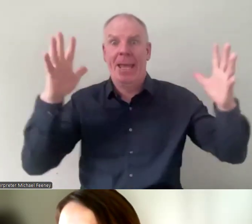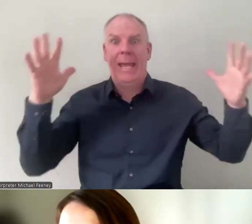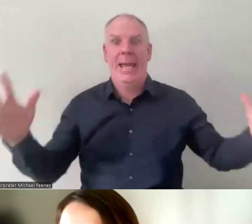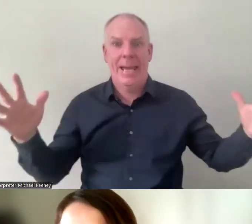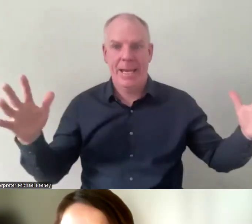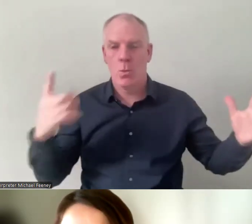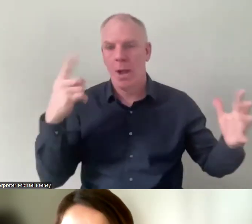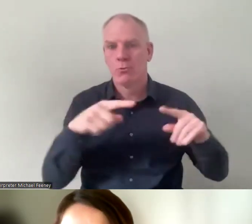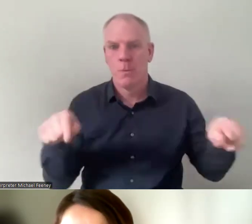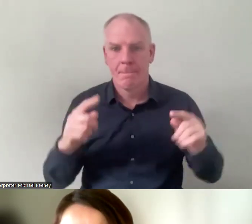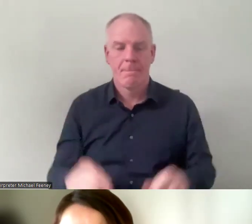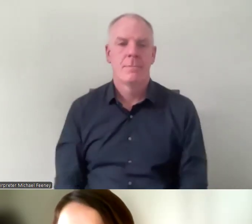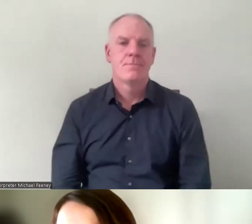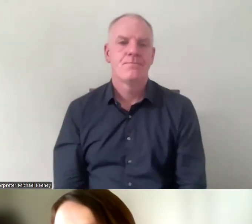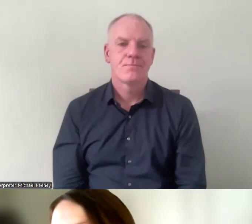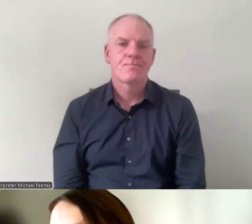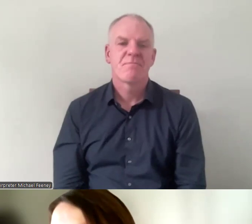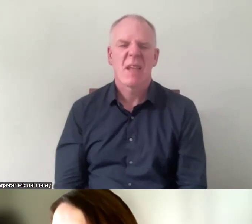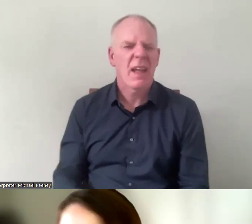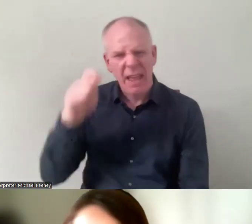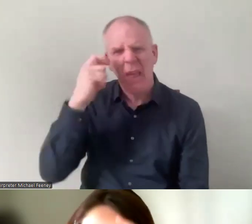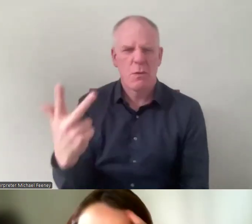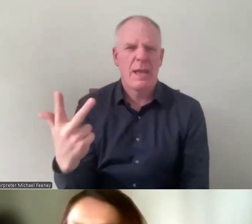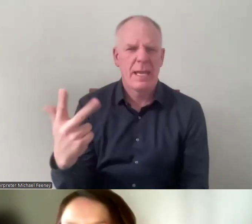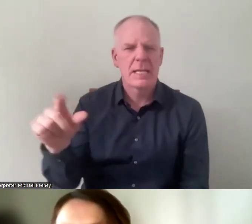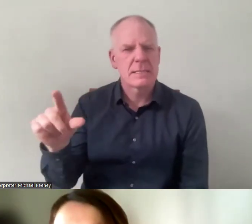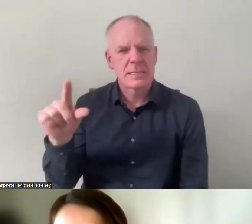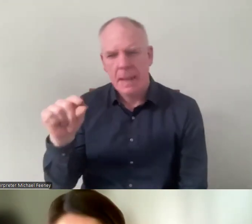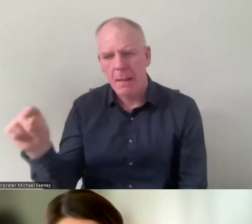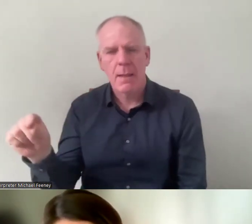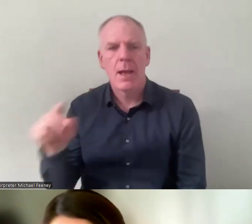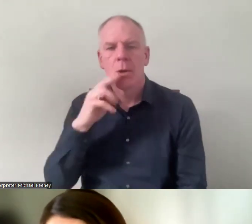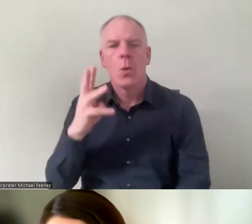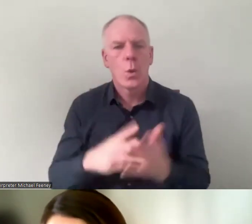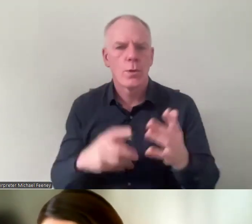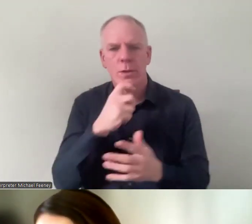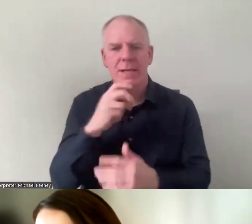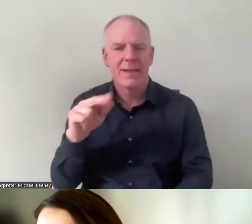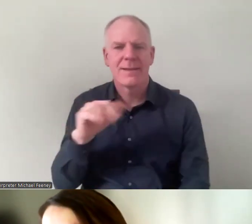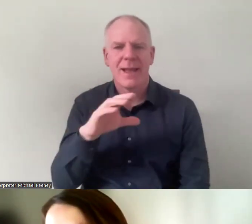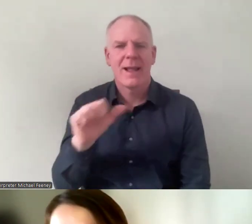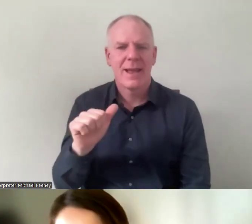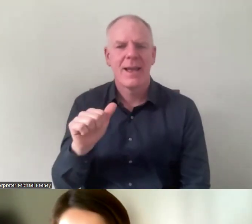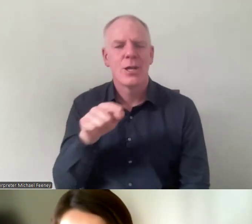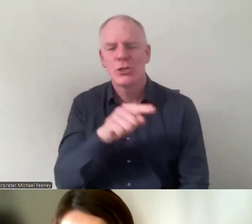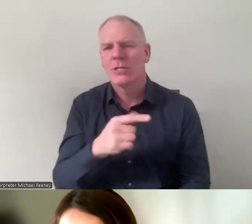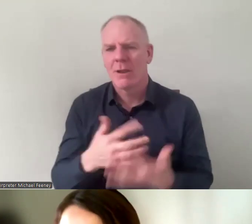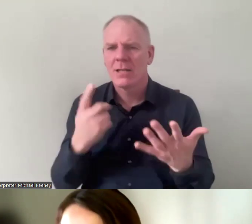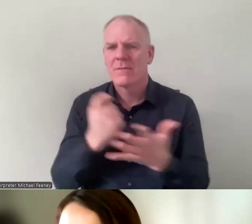Maria Canavan: I think at least three, I think, but we also it's worth mentioning, like Natalia would would spend quite a bit of time in the conservation studio,